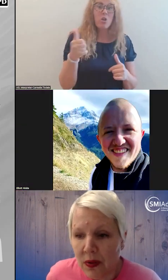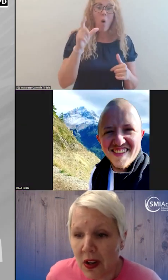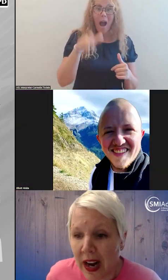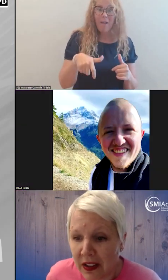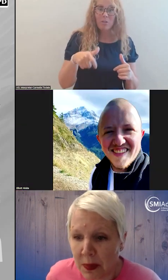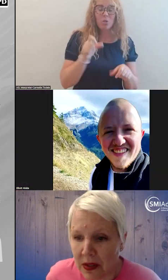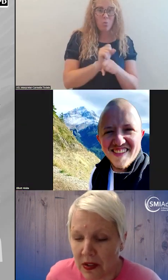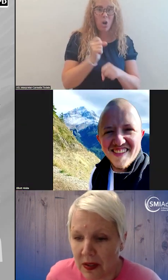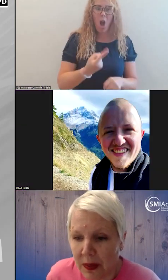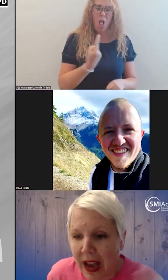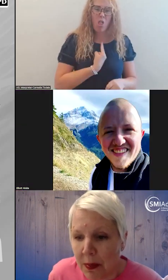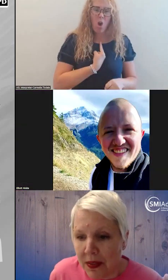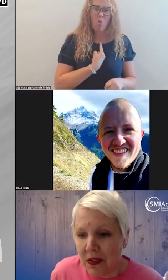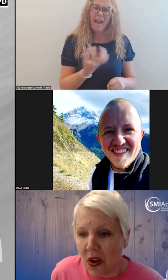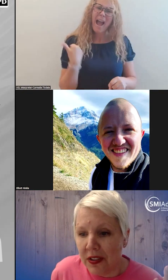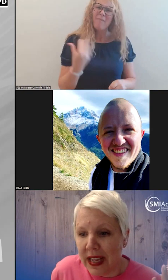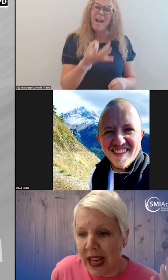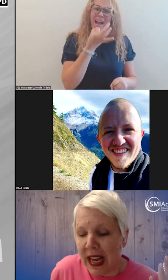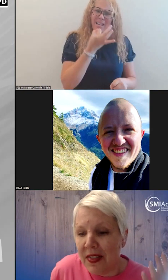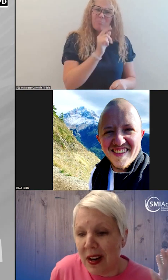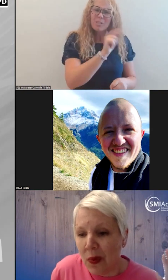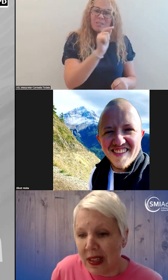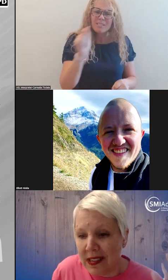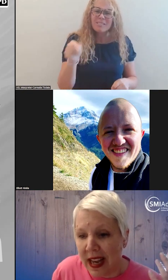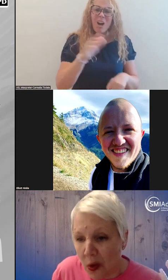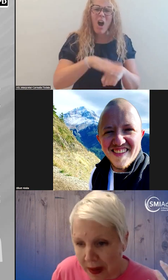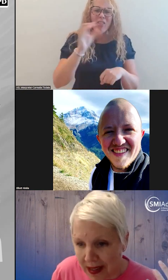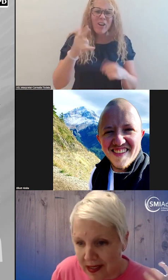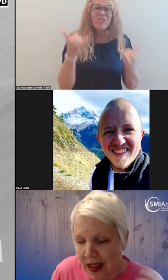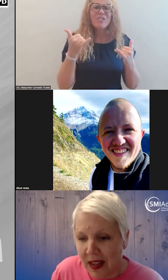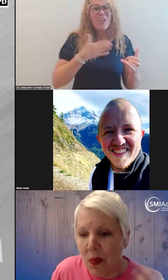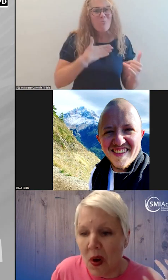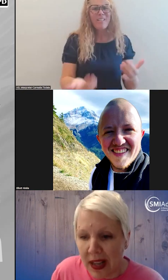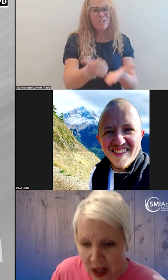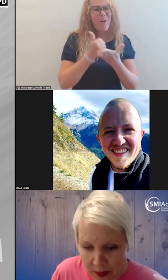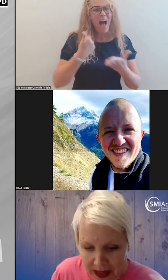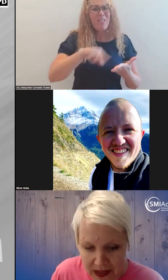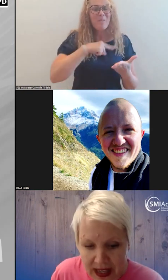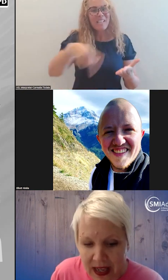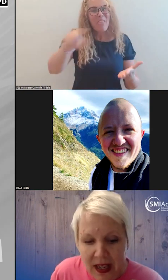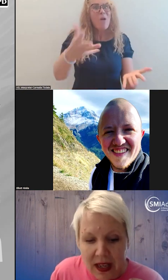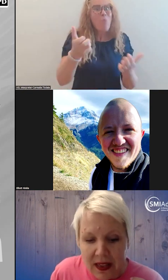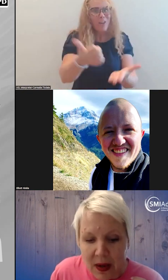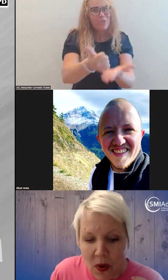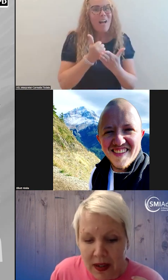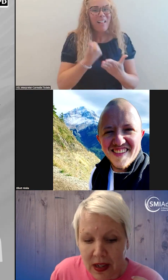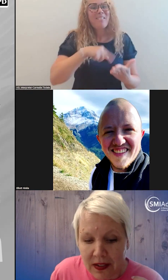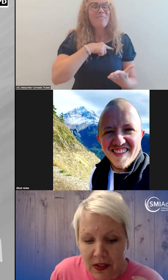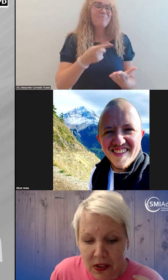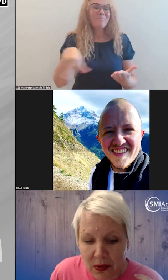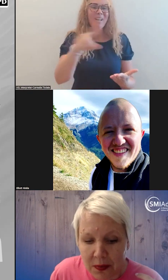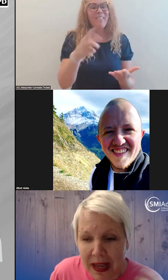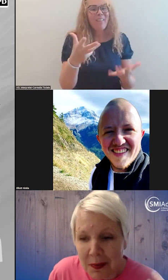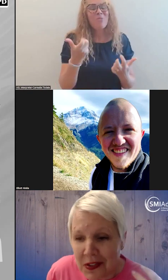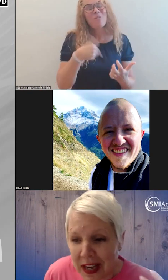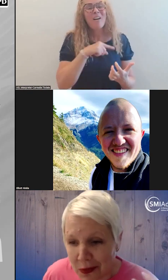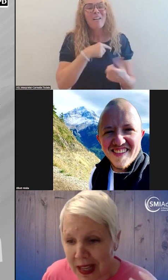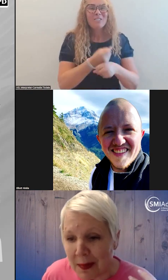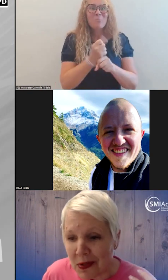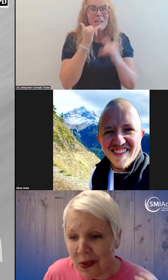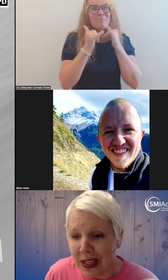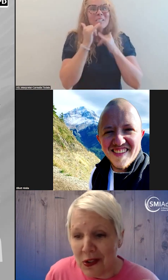THERE ARE EXPERTS ON THE CALL THAT WANT TO HELP US. WE WANT TO